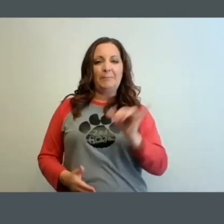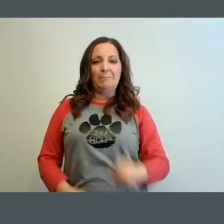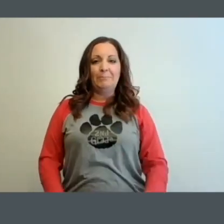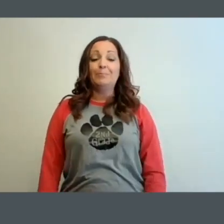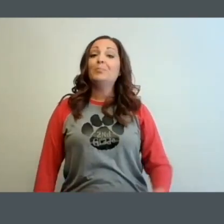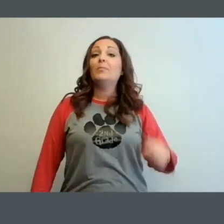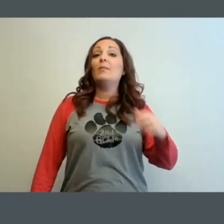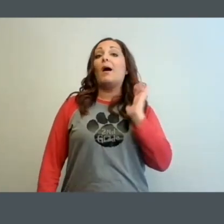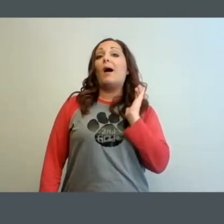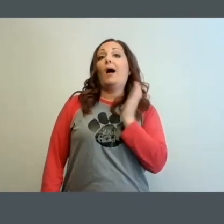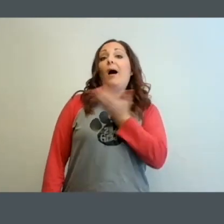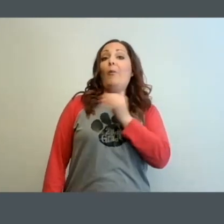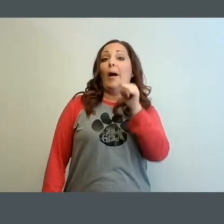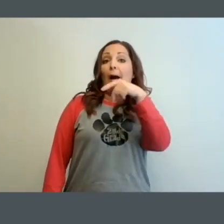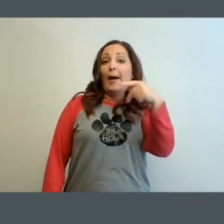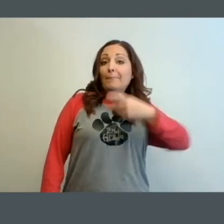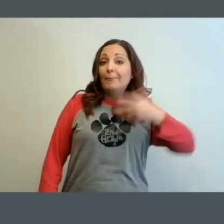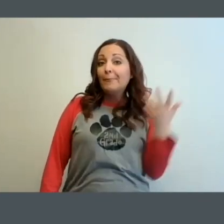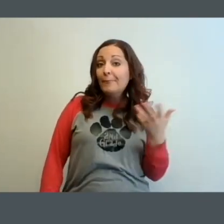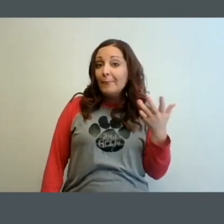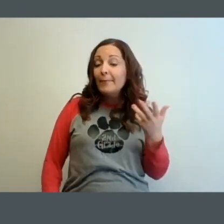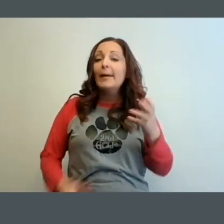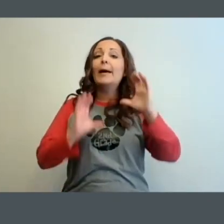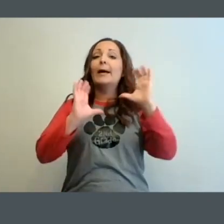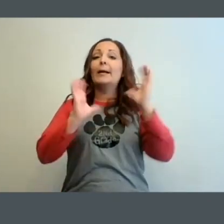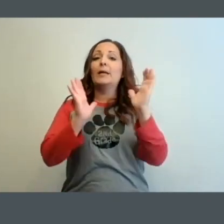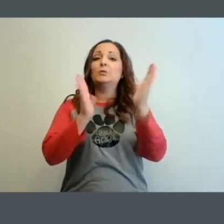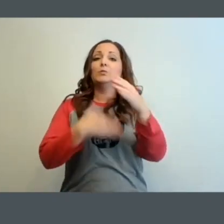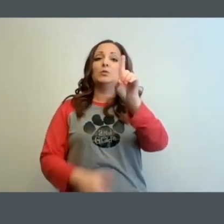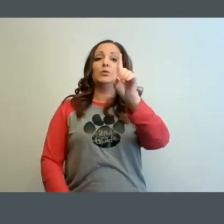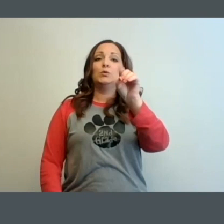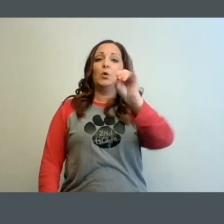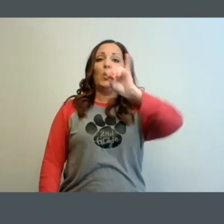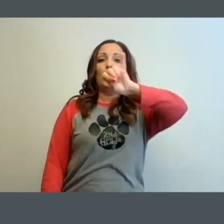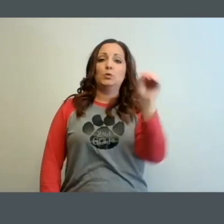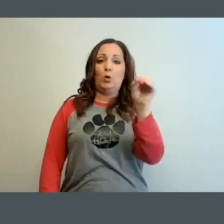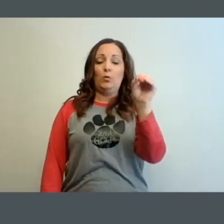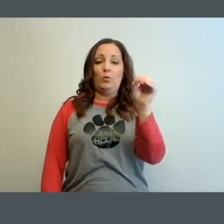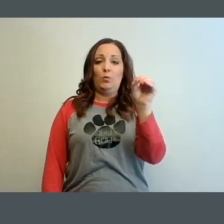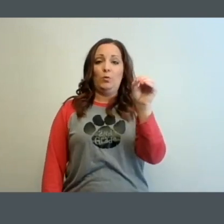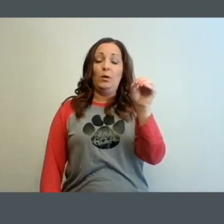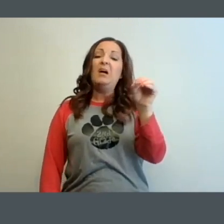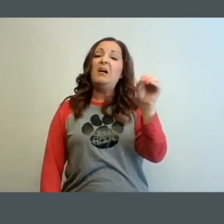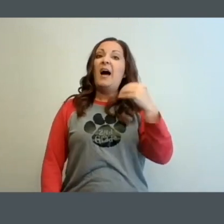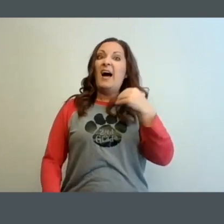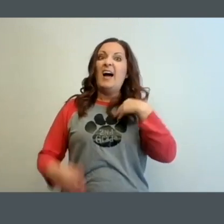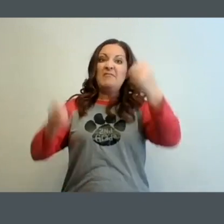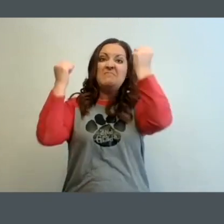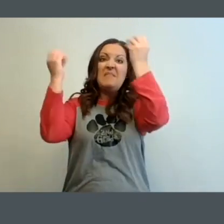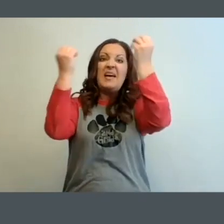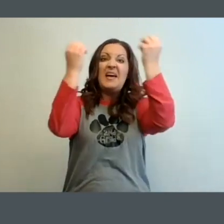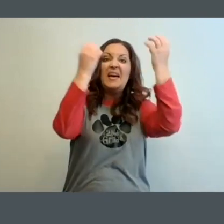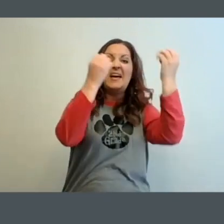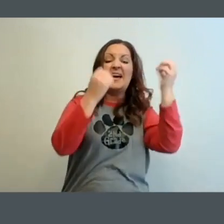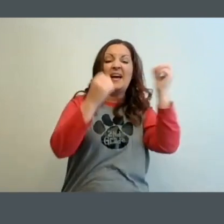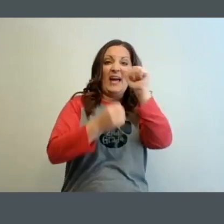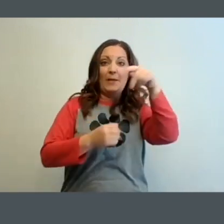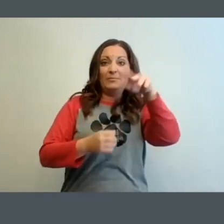and there are many apps available. The app that we use is Classroom Dojo,